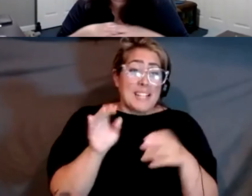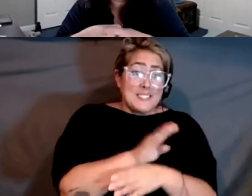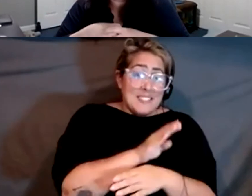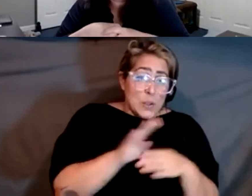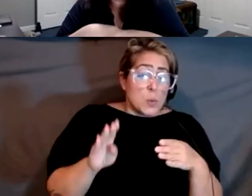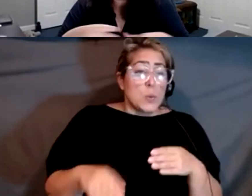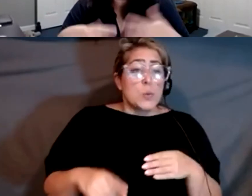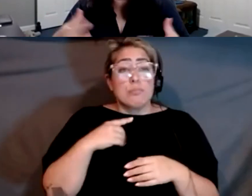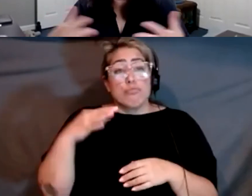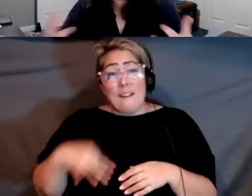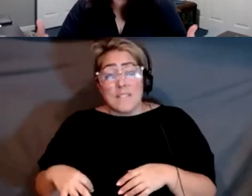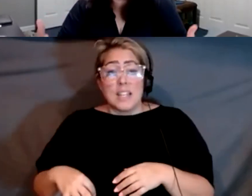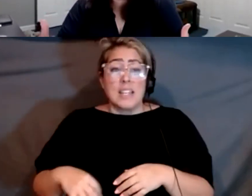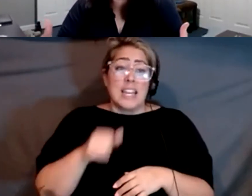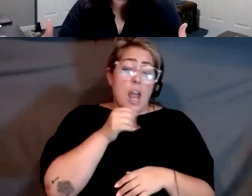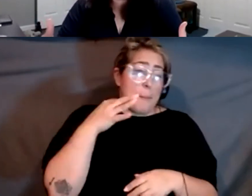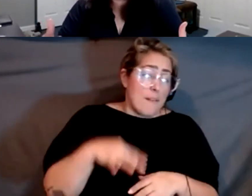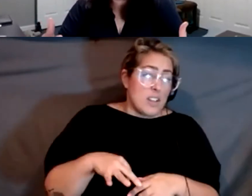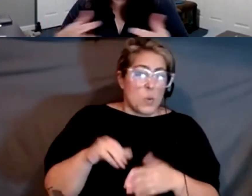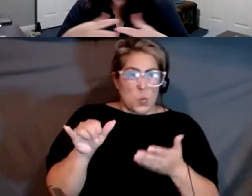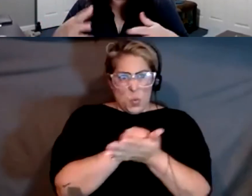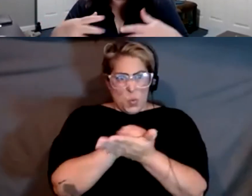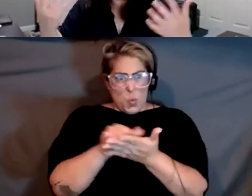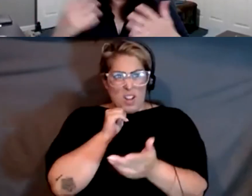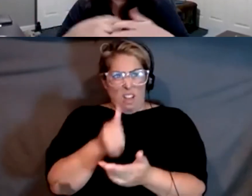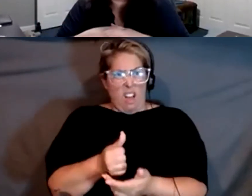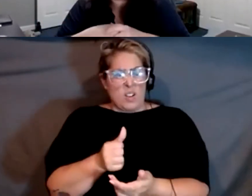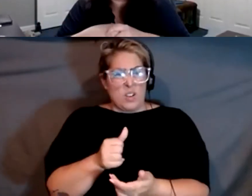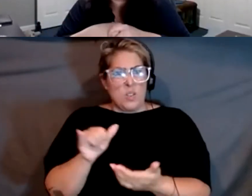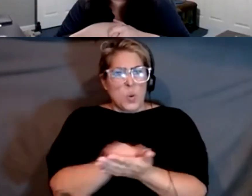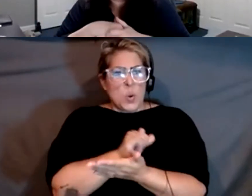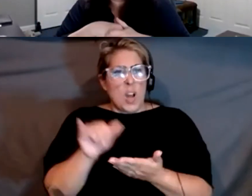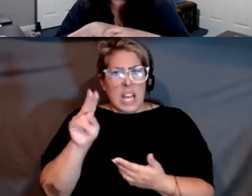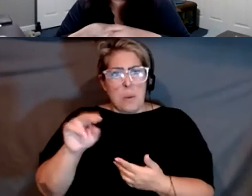And New York was not doing anything.